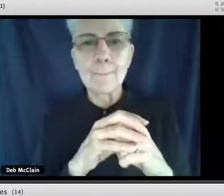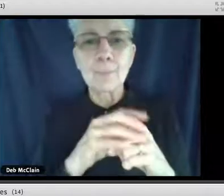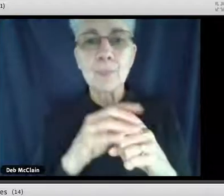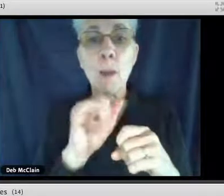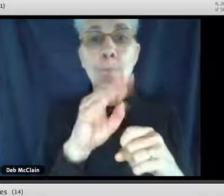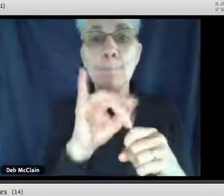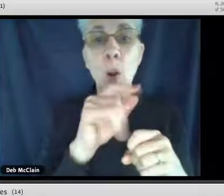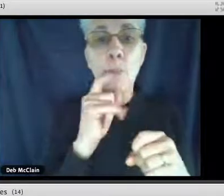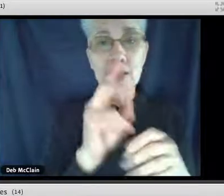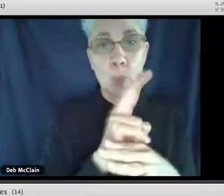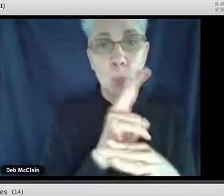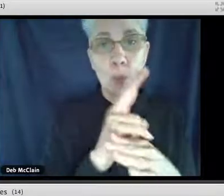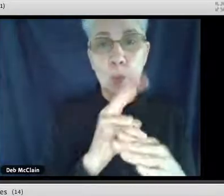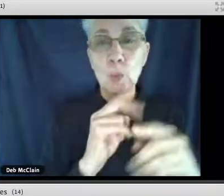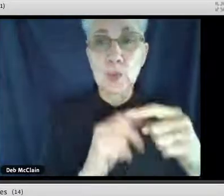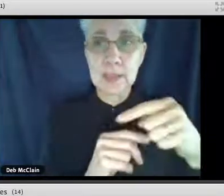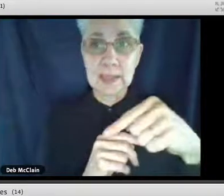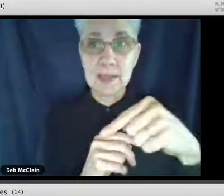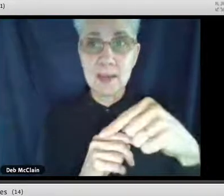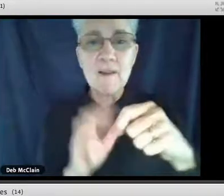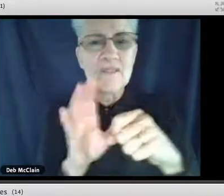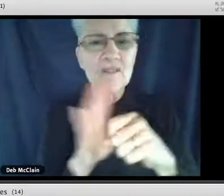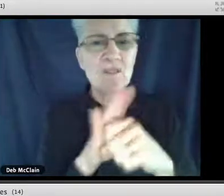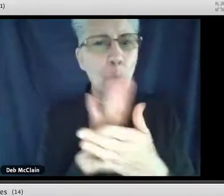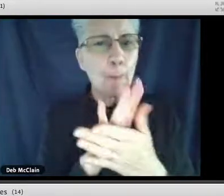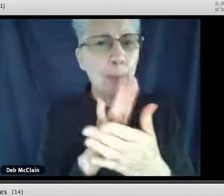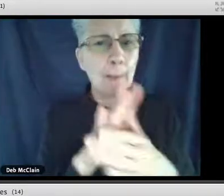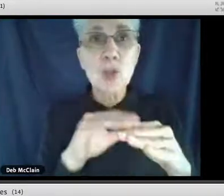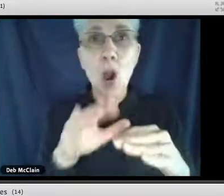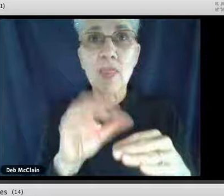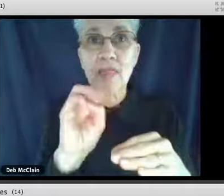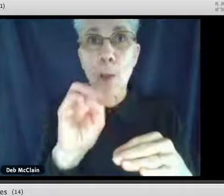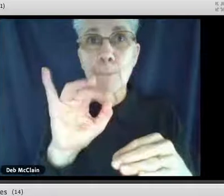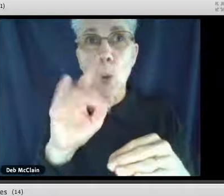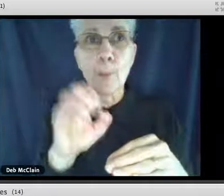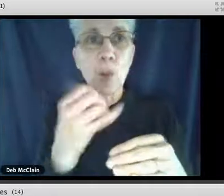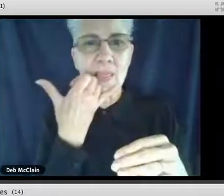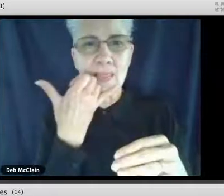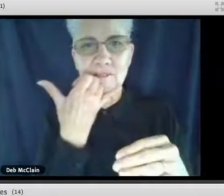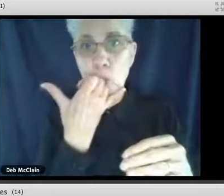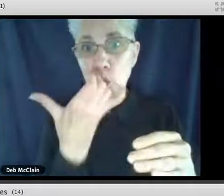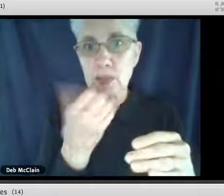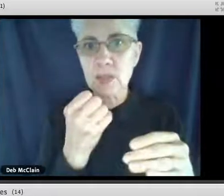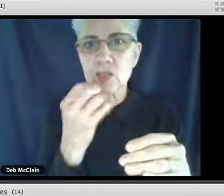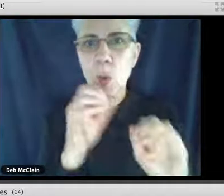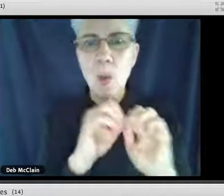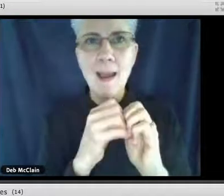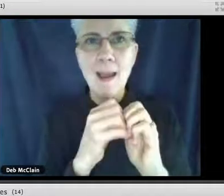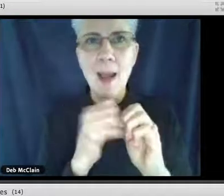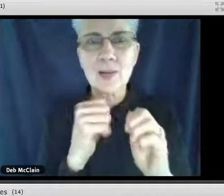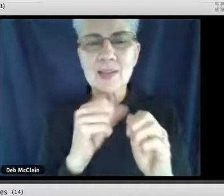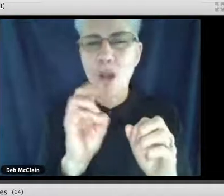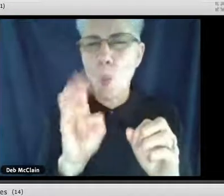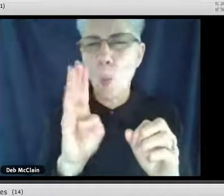Even students are doing full papers on their mobile devices, so how does our website work on a mobile?